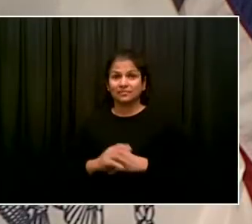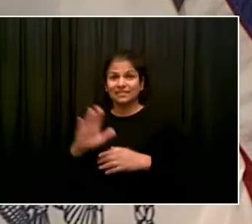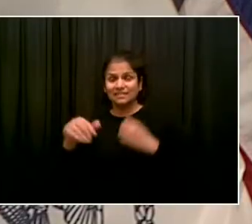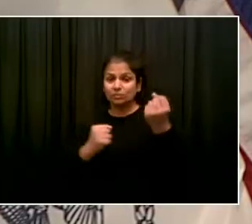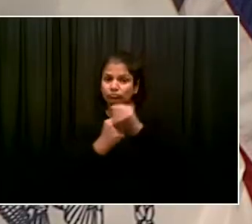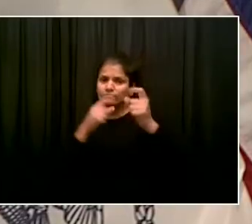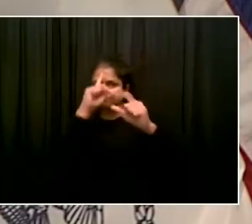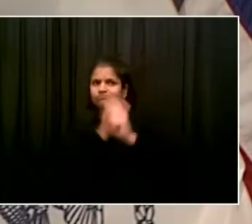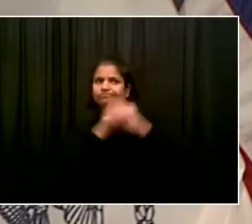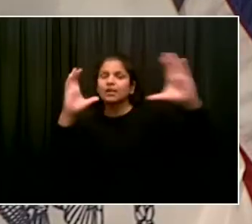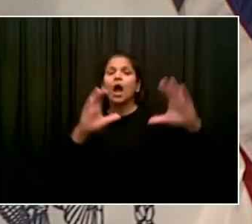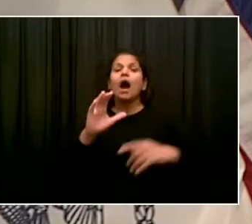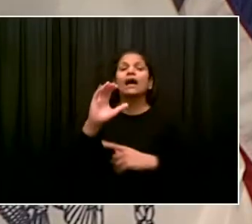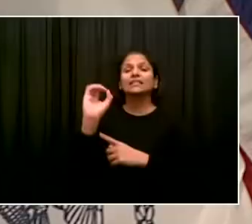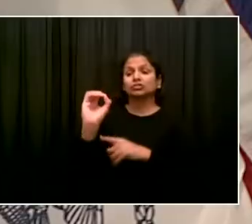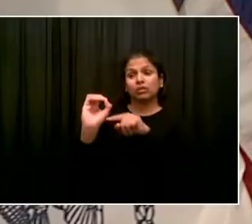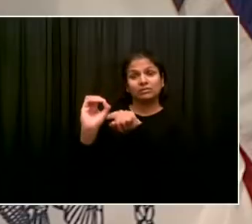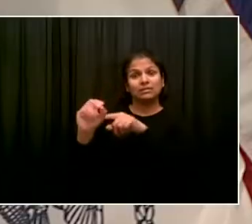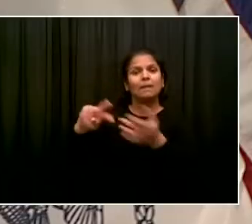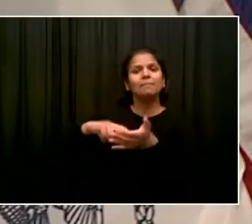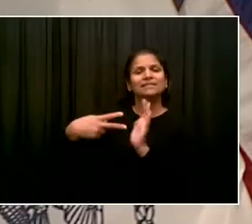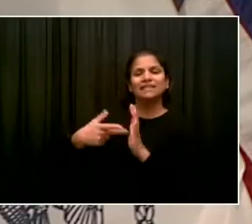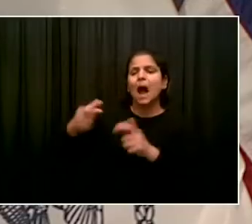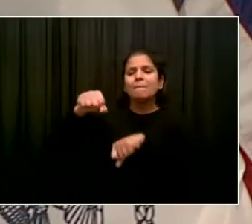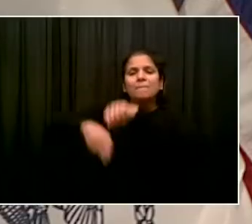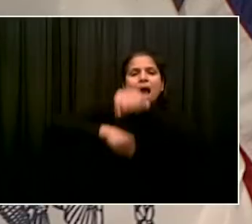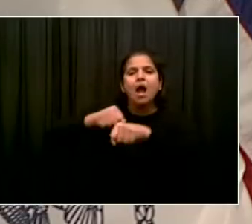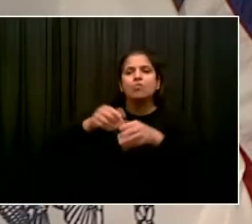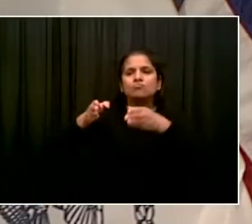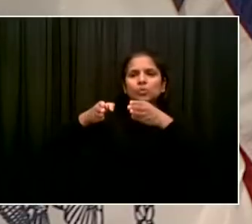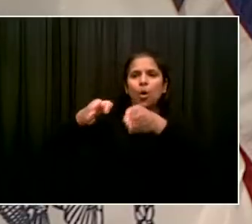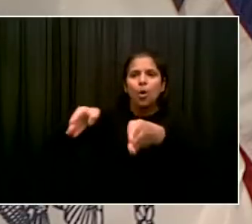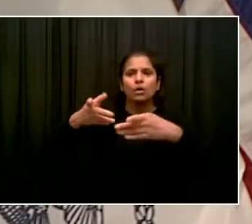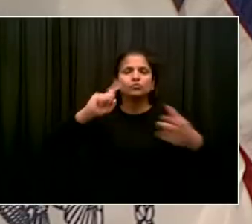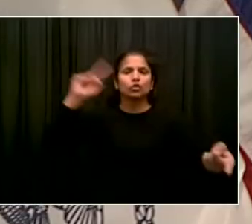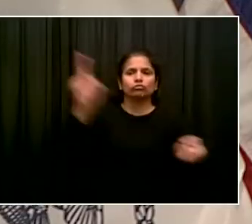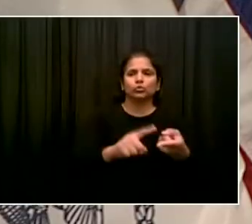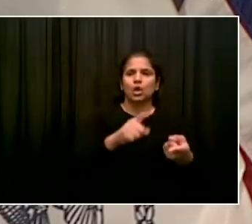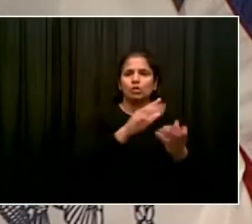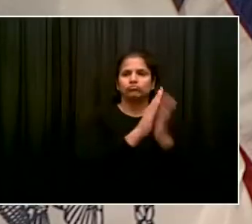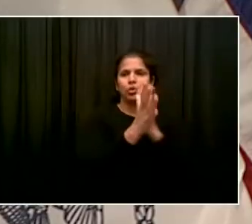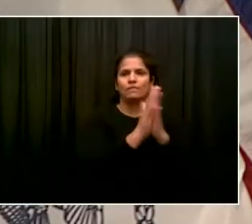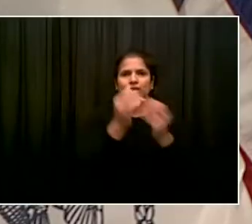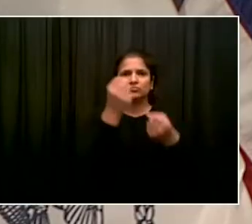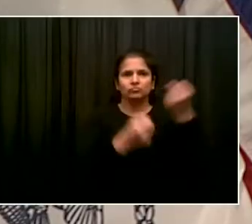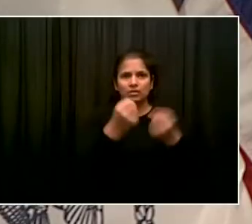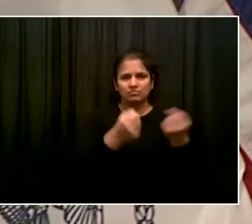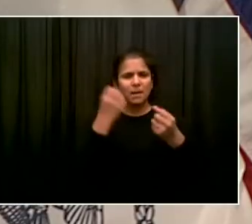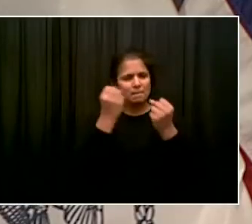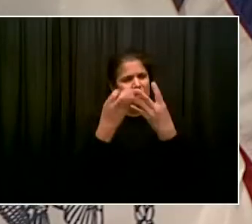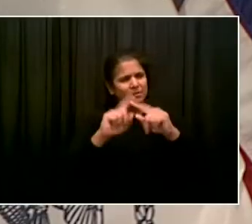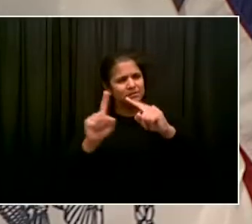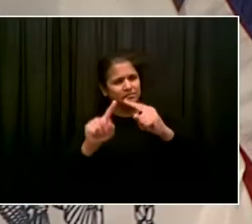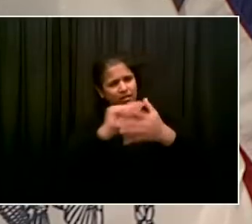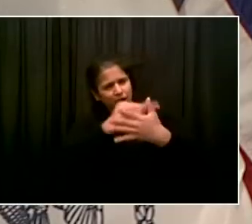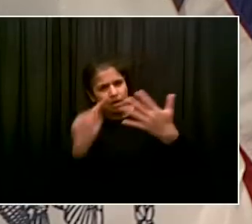BLIEEVER IN OUR BOLDEST POLICIES AND BELVIEES IN VISION ZERO.